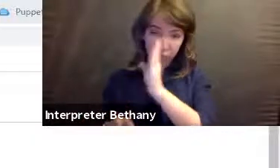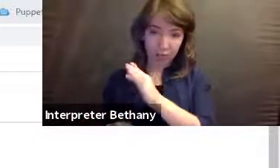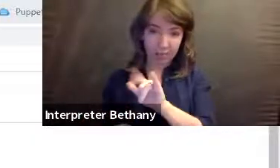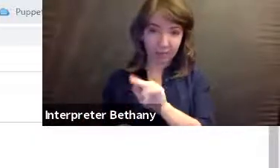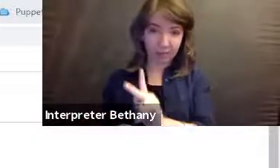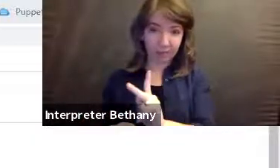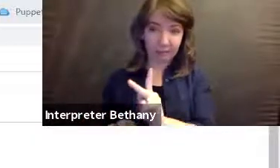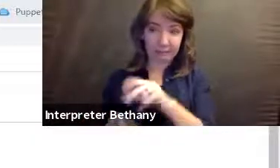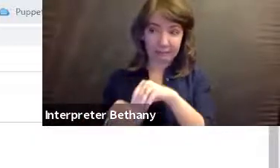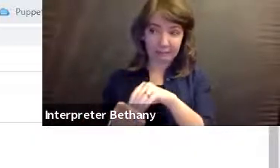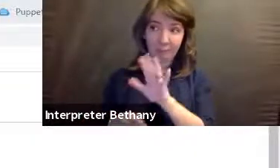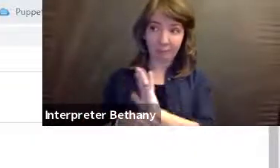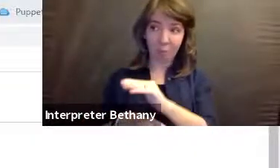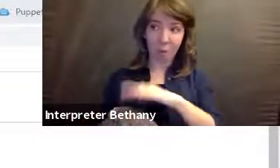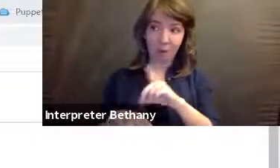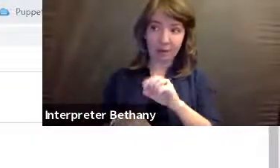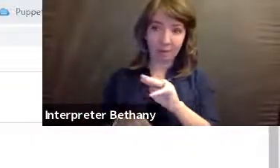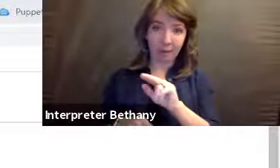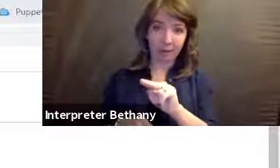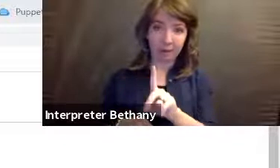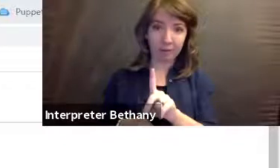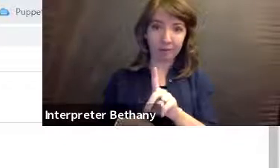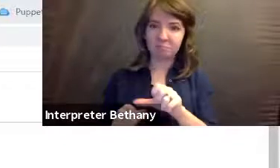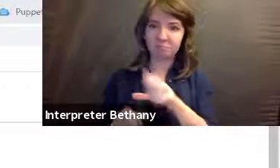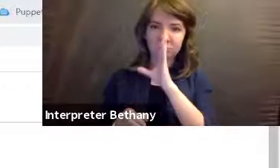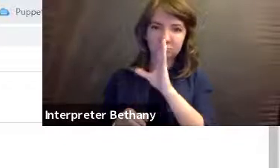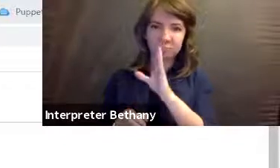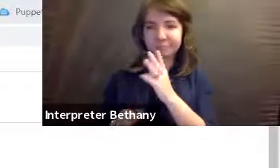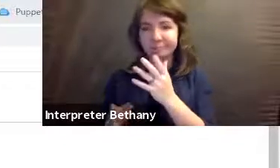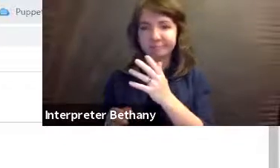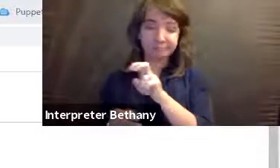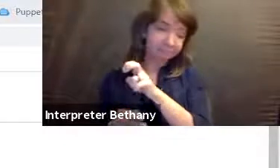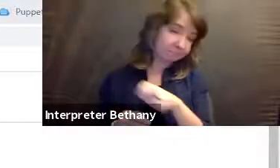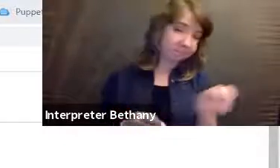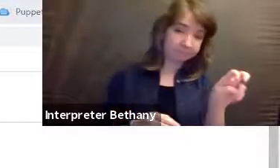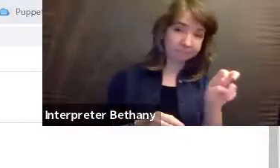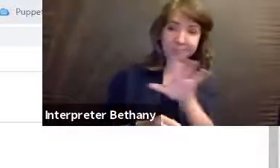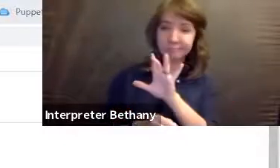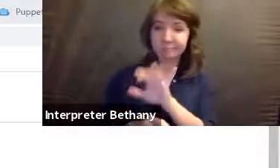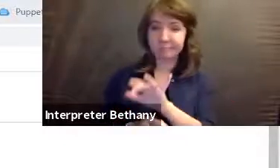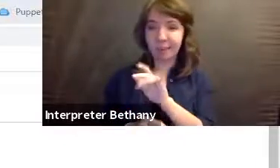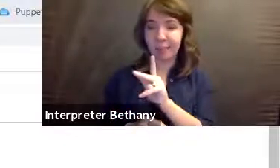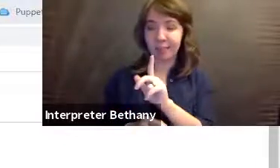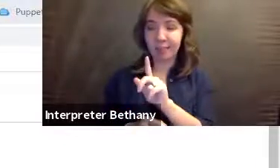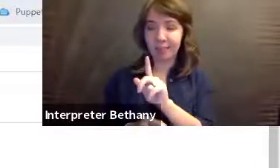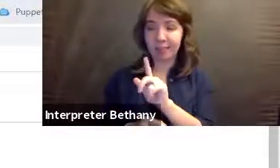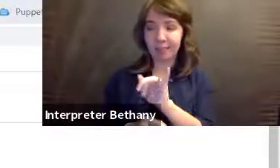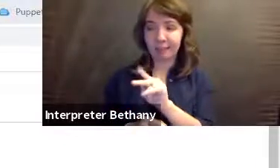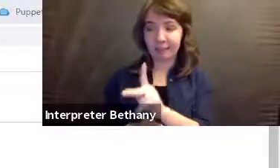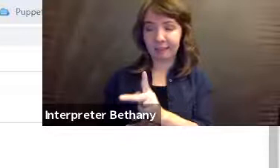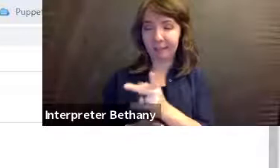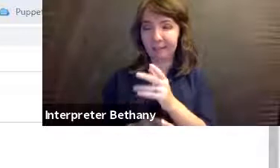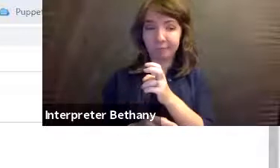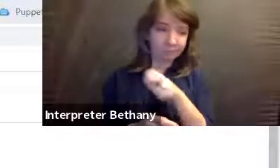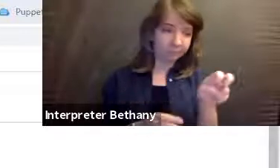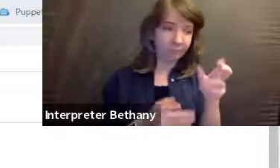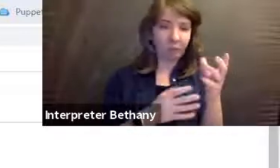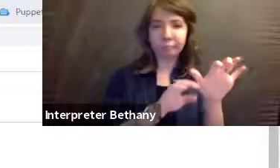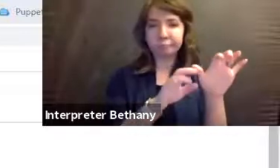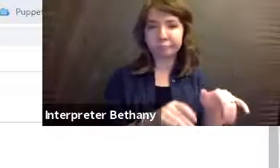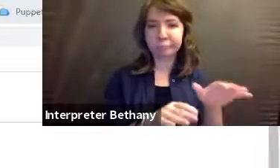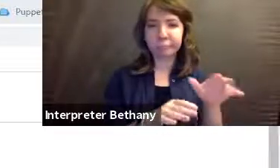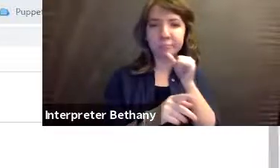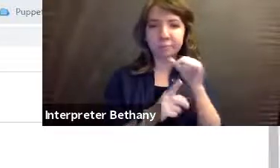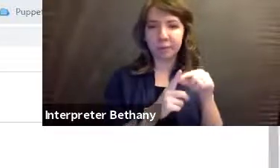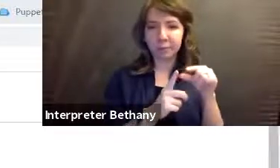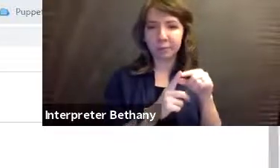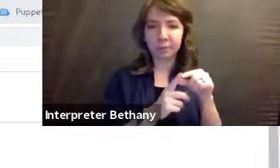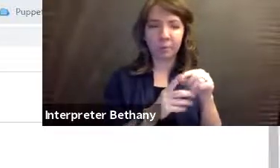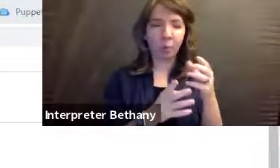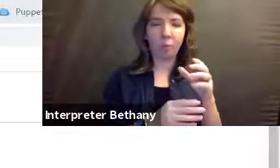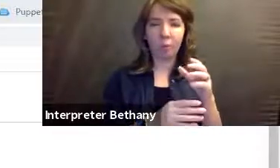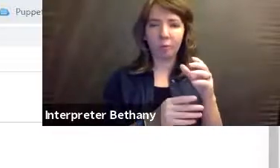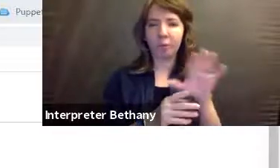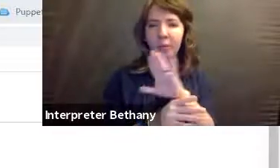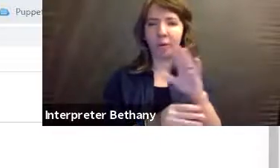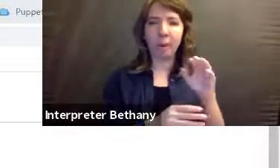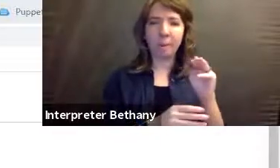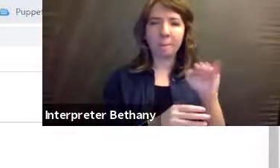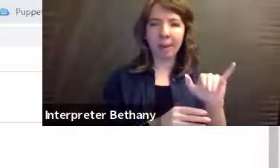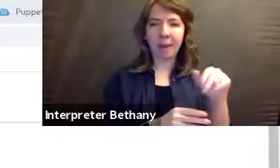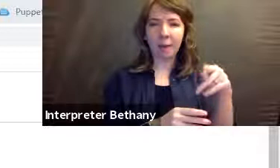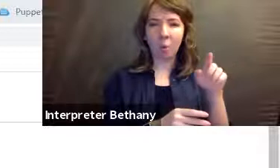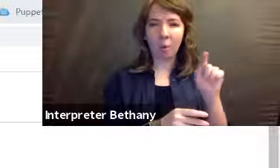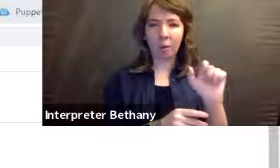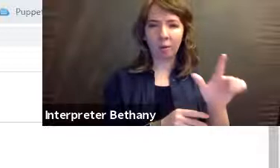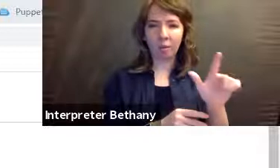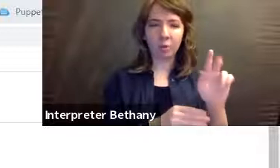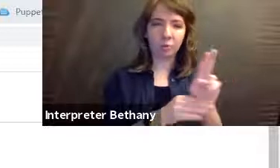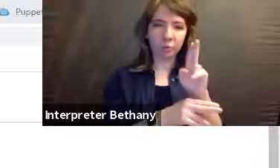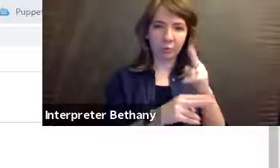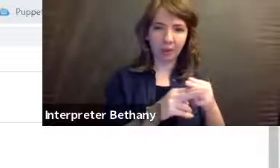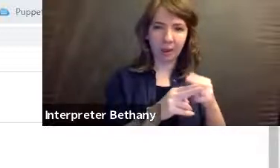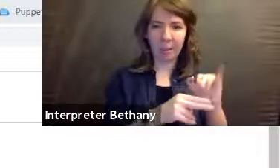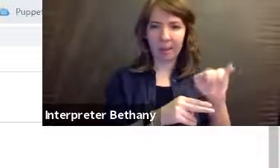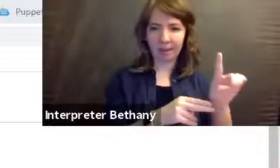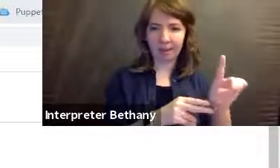Linda Kobashigawa: If there's an issue they can just watch it directly into in Films on Demand and the only thing they'll have to do is authenticate with their my portal username and ID and they can watch the entire film it through our subscription. Okay.